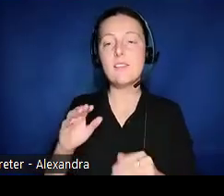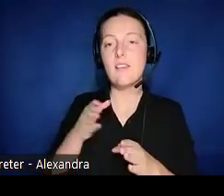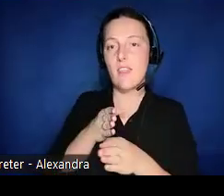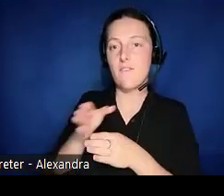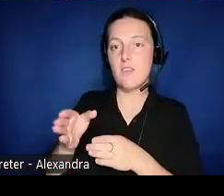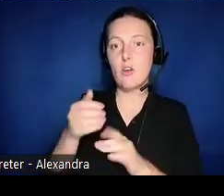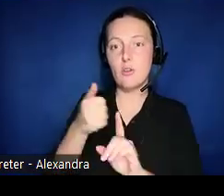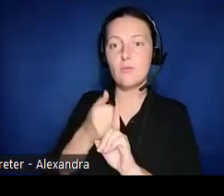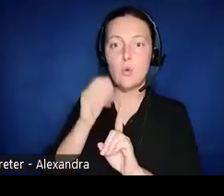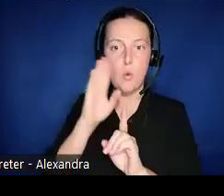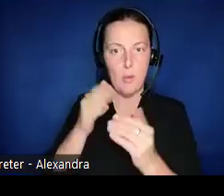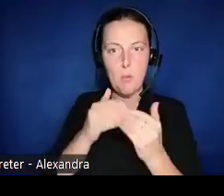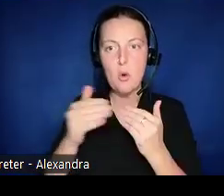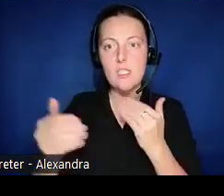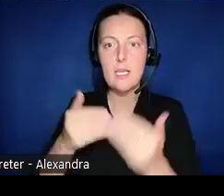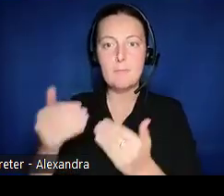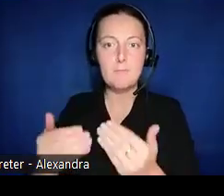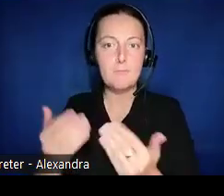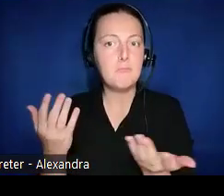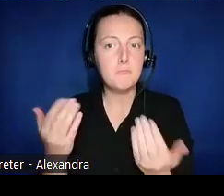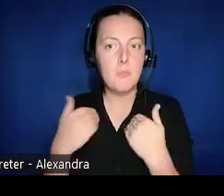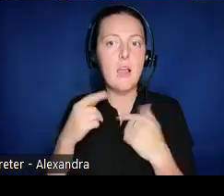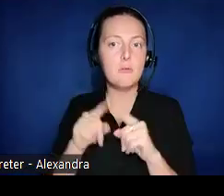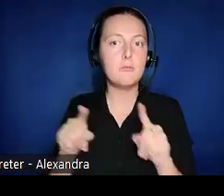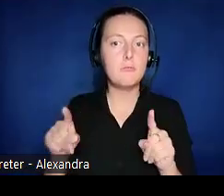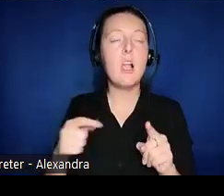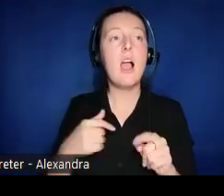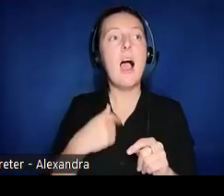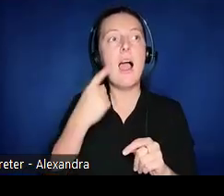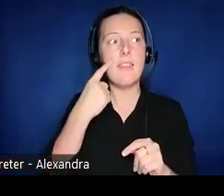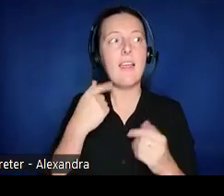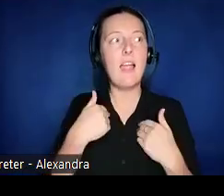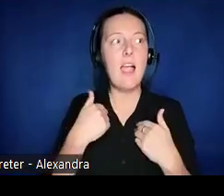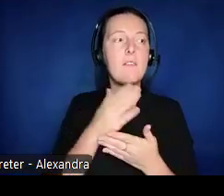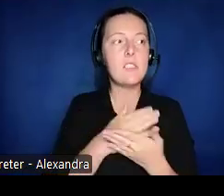think that although there are some disadvantages to the ways that we've thought about psychiatry in